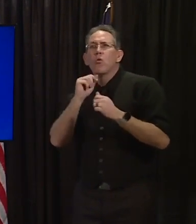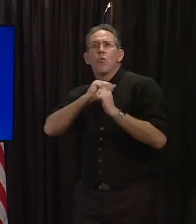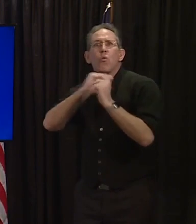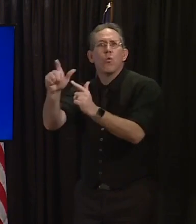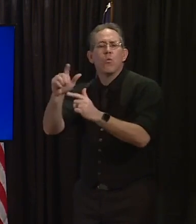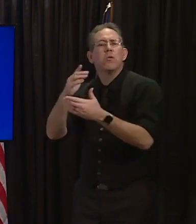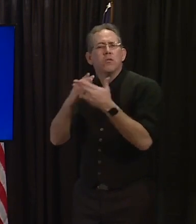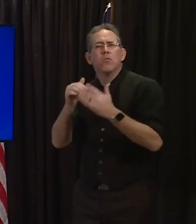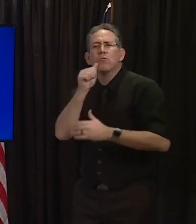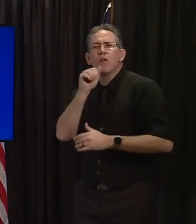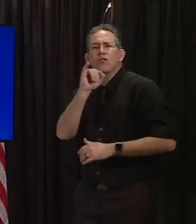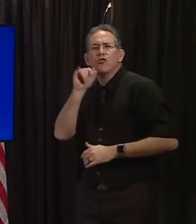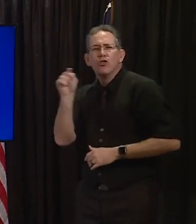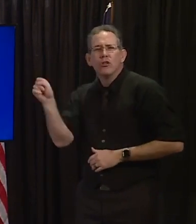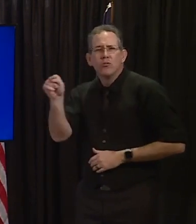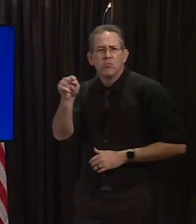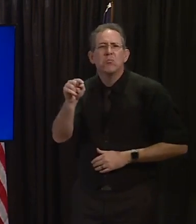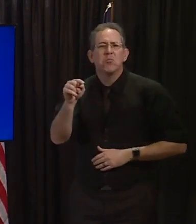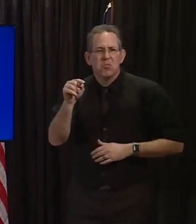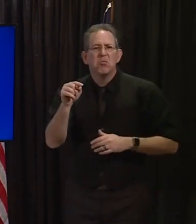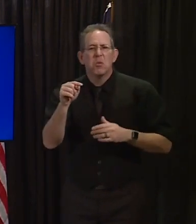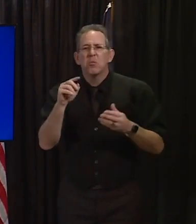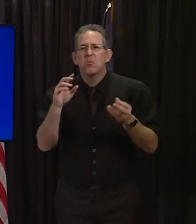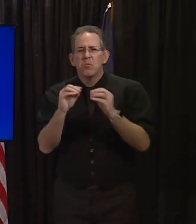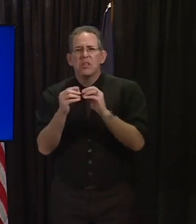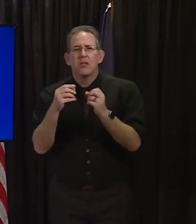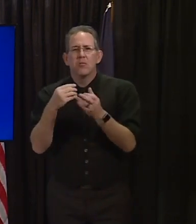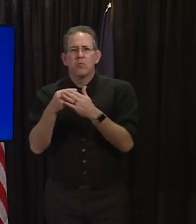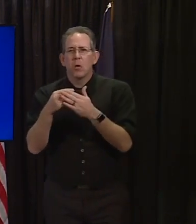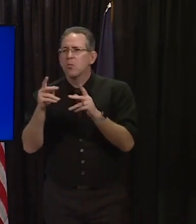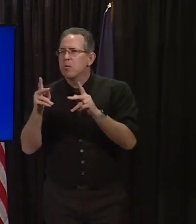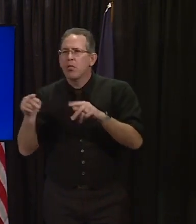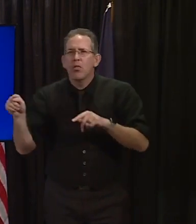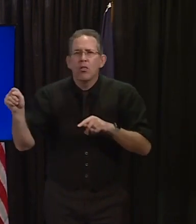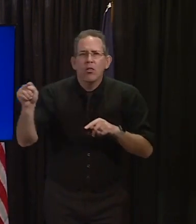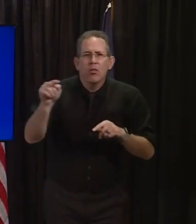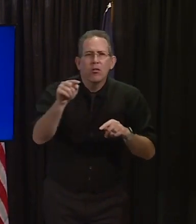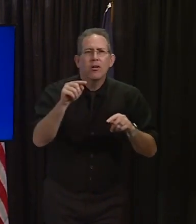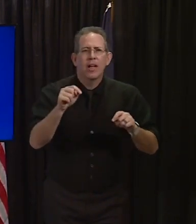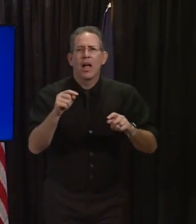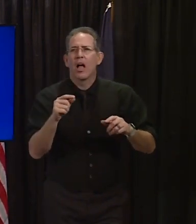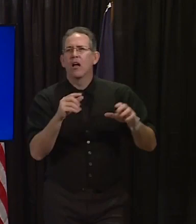about 320-340,000 vermonters now eligible for reimbursement through at